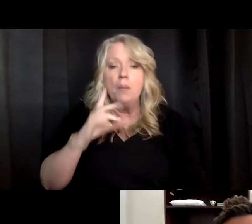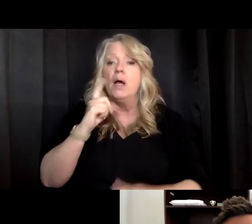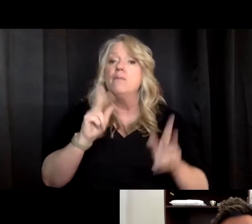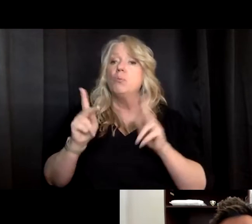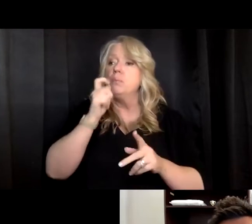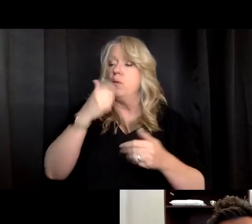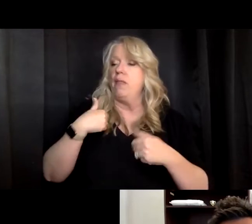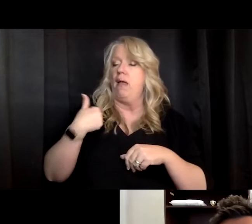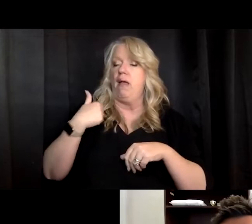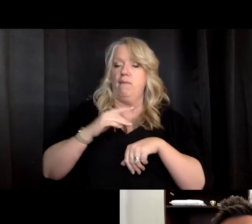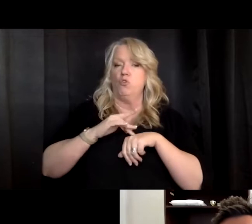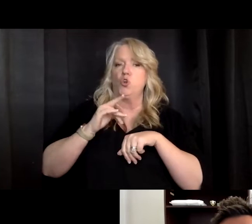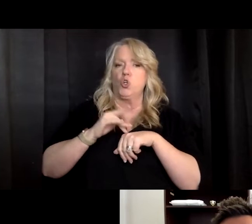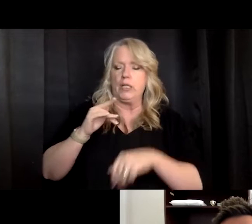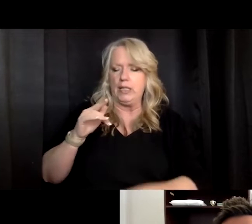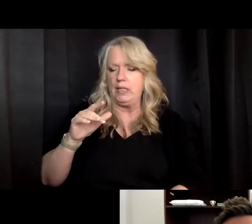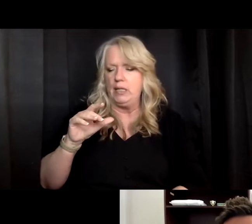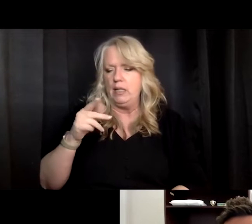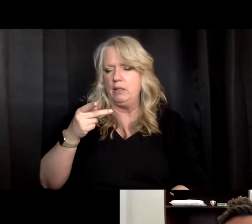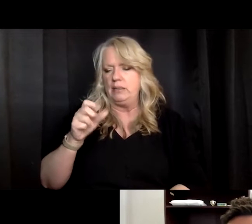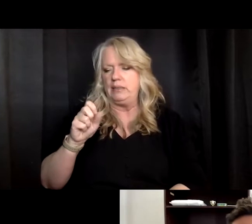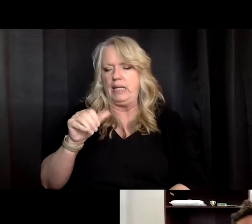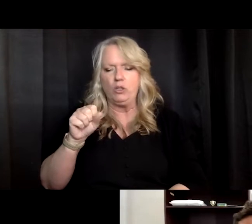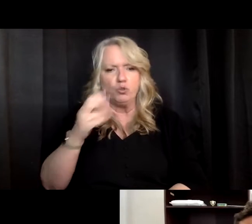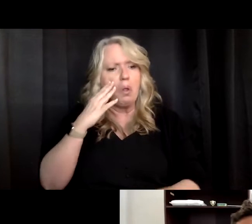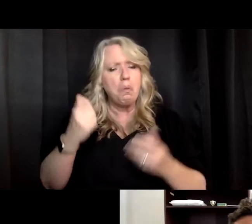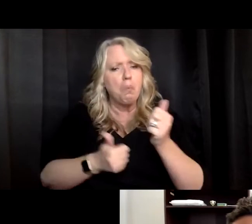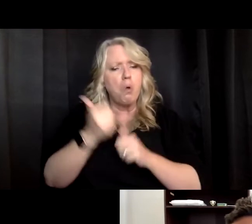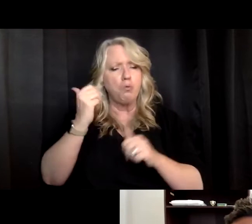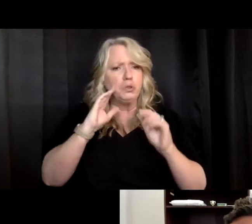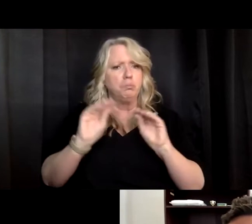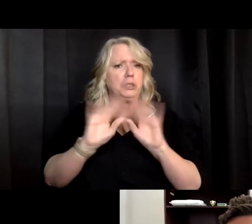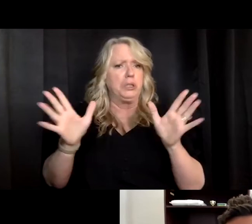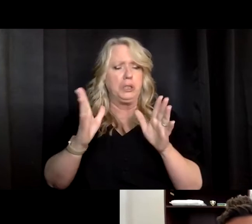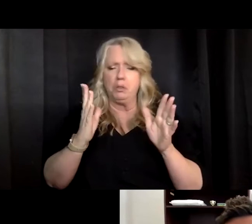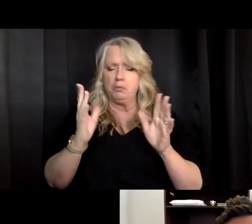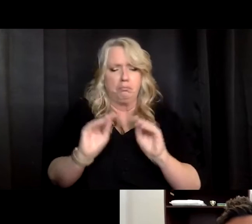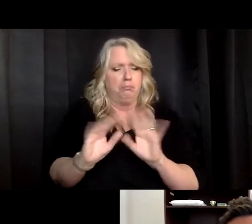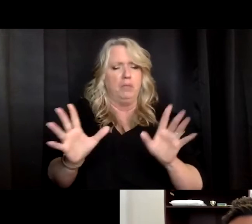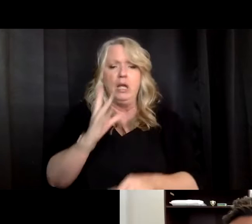FOR ADVISER AND OTHER PLACES. BUT YOU KNOW, WORKING WITH PEOPLE , WITH EARLY PSYCHOSIS, THE, THE PRINCIPLES OF